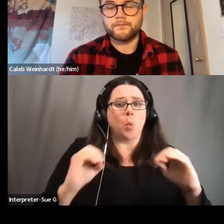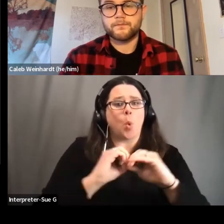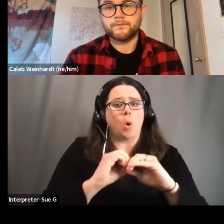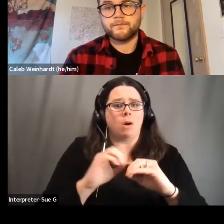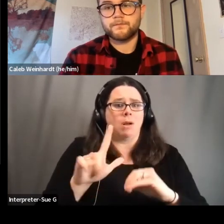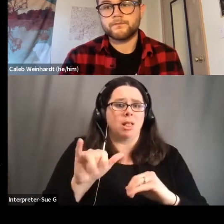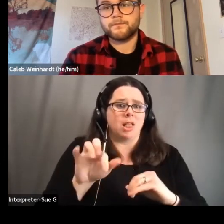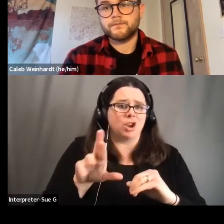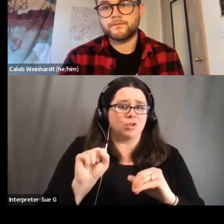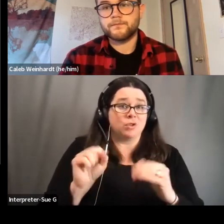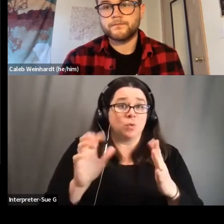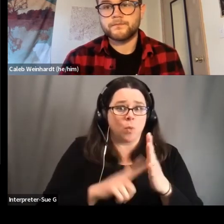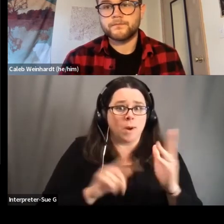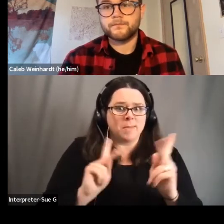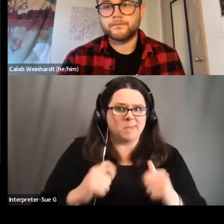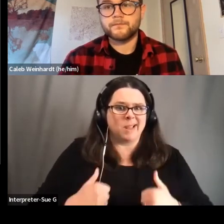of what people are living with right now.